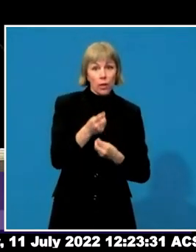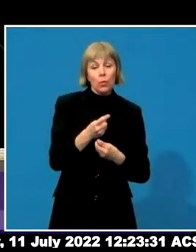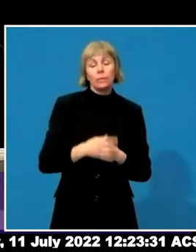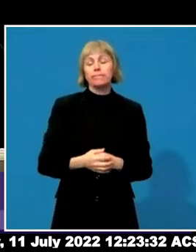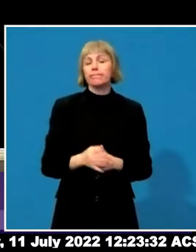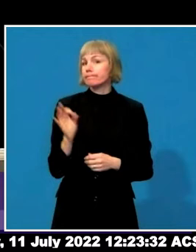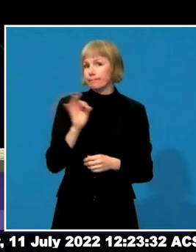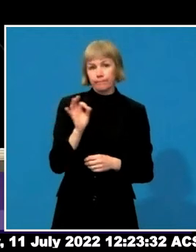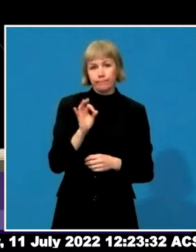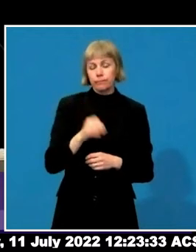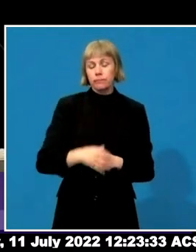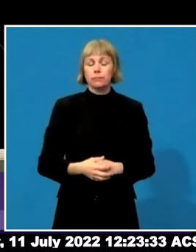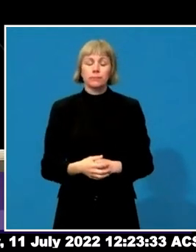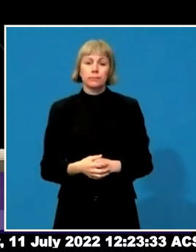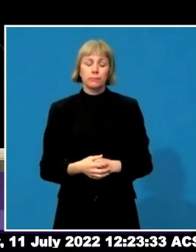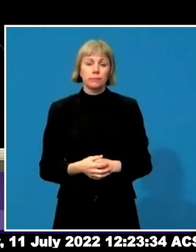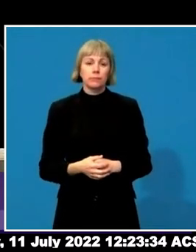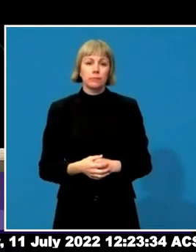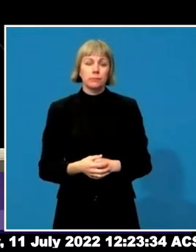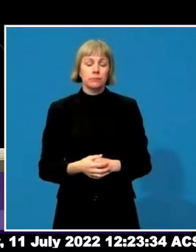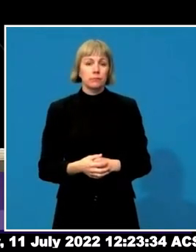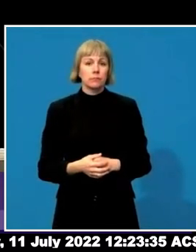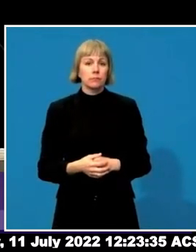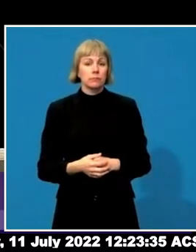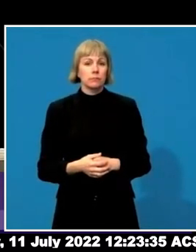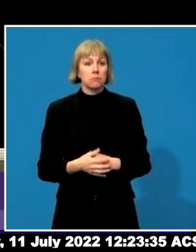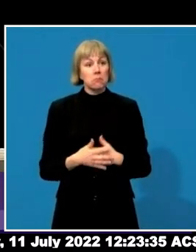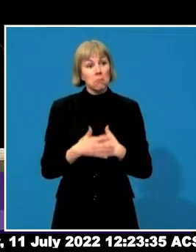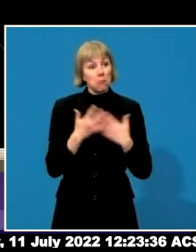And do you know if anyone's told you how much money might be in your plan to do